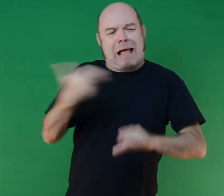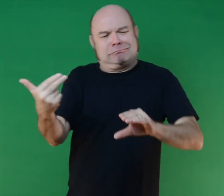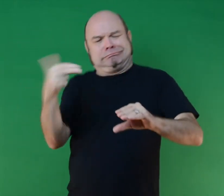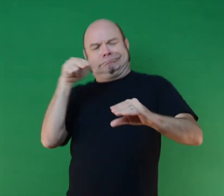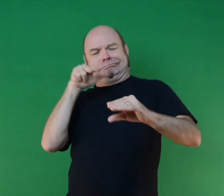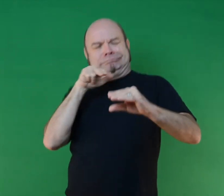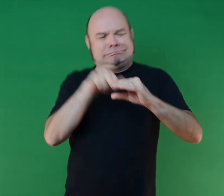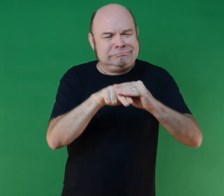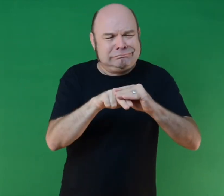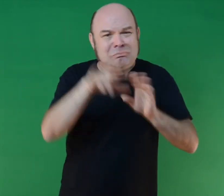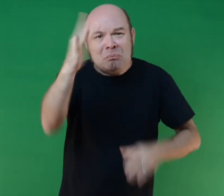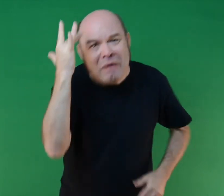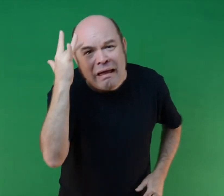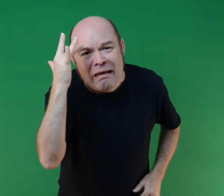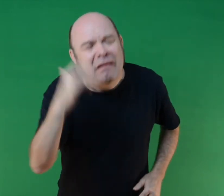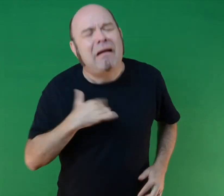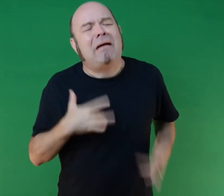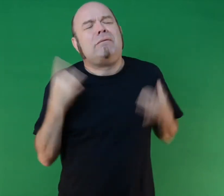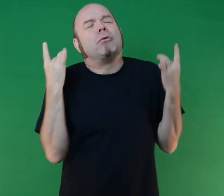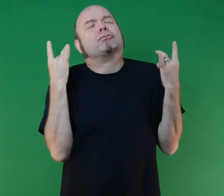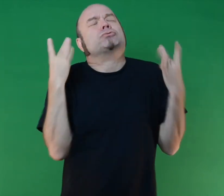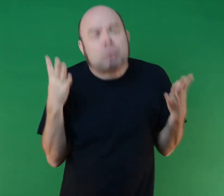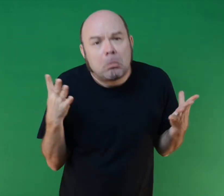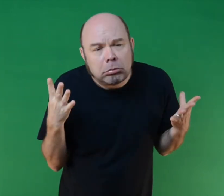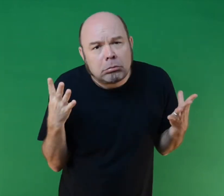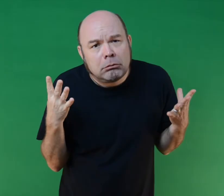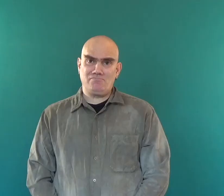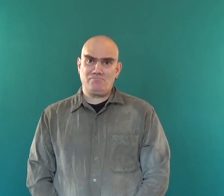said Toad, "because now I feel terrible."